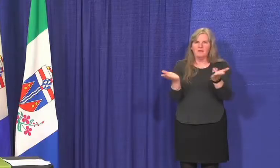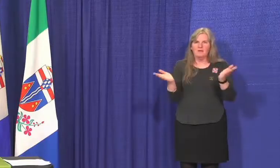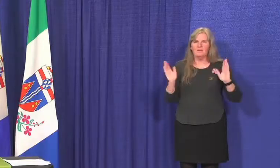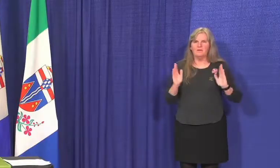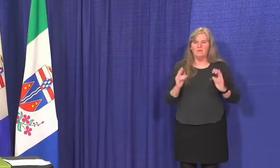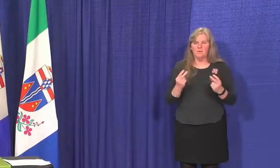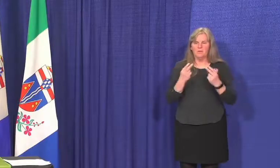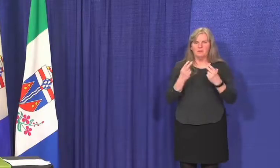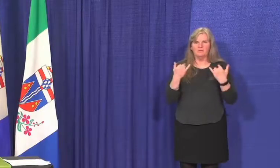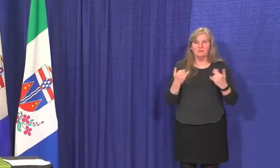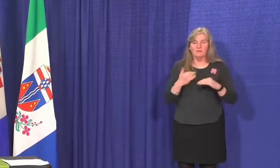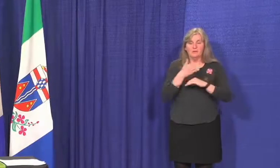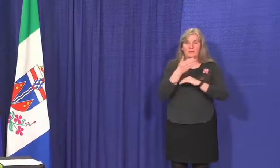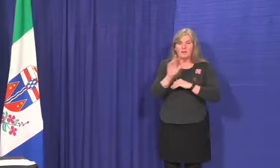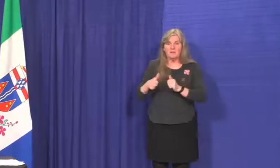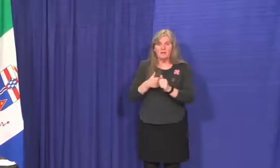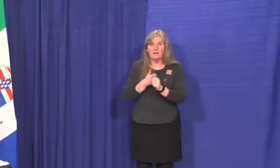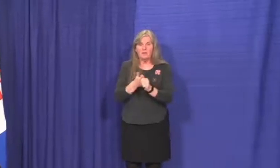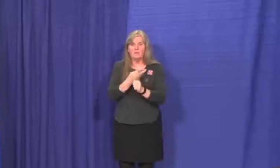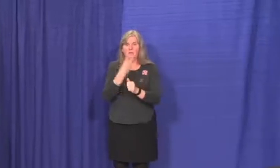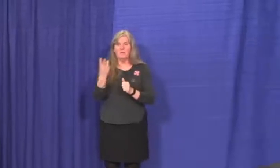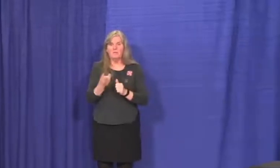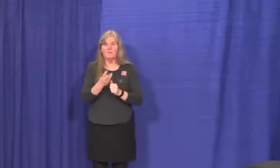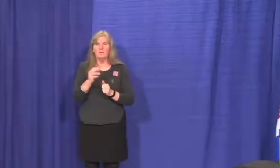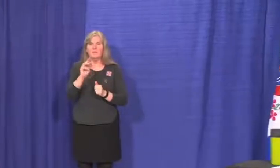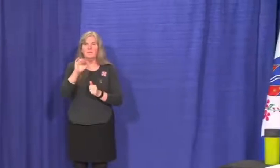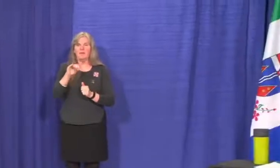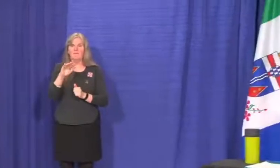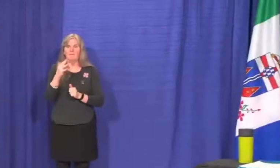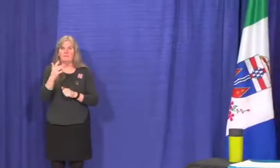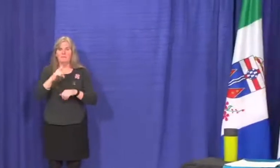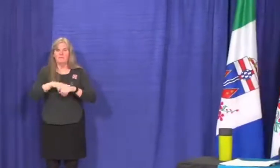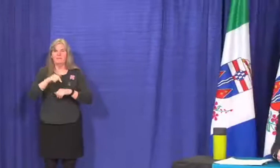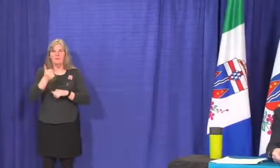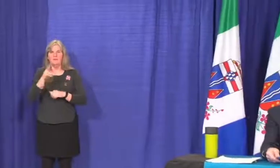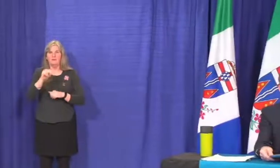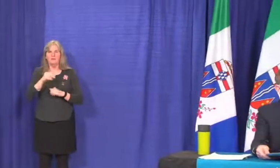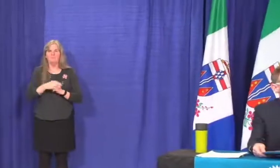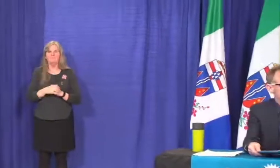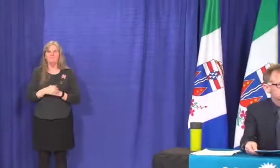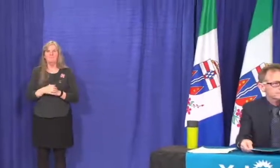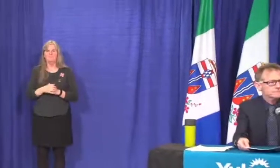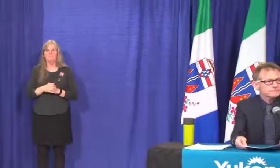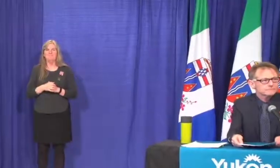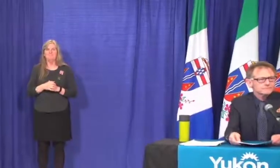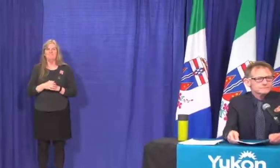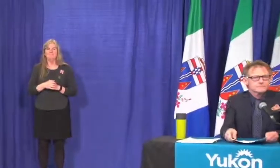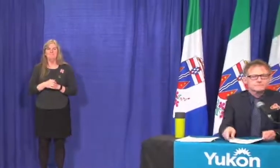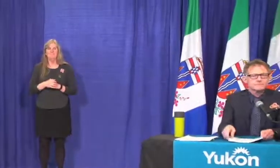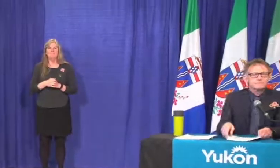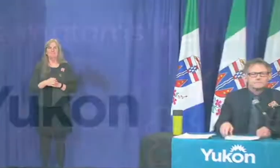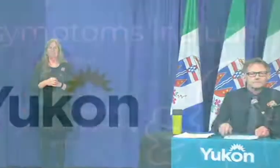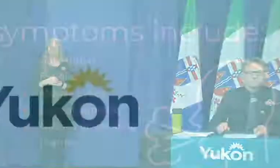vaccination. But nothing new to announce.